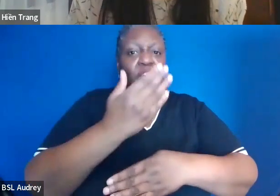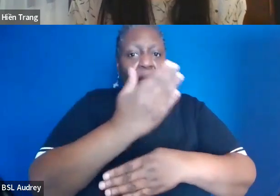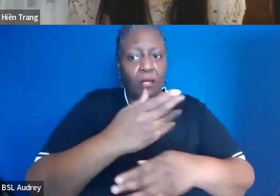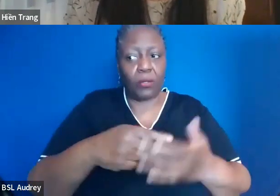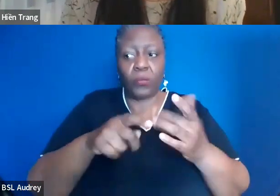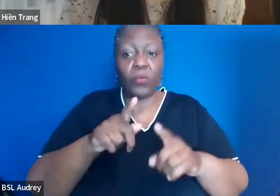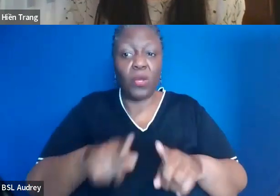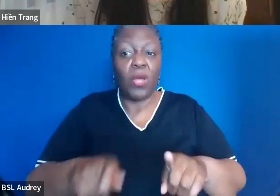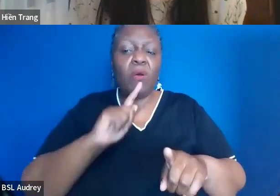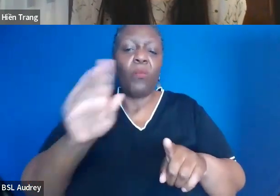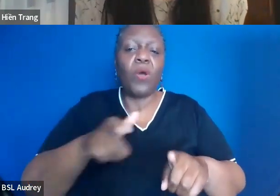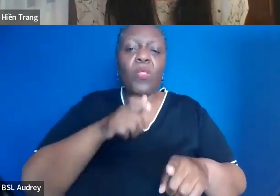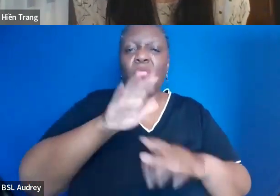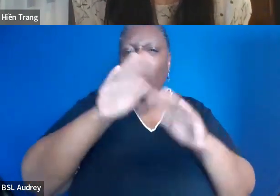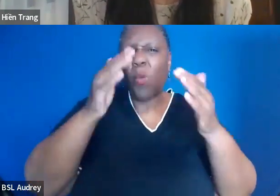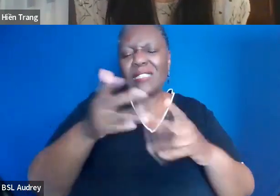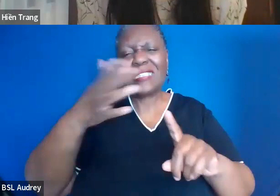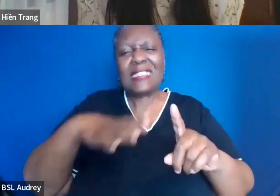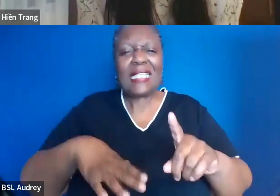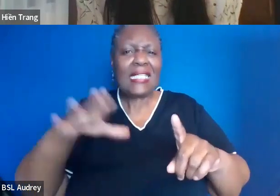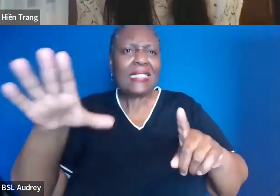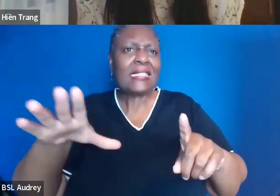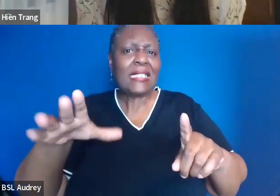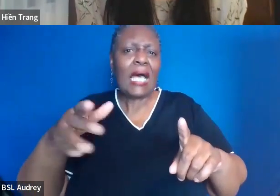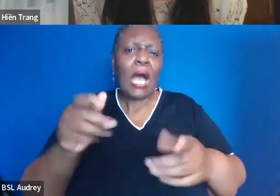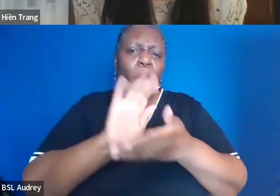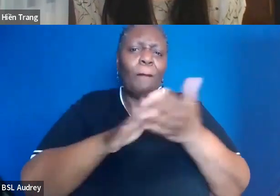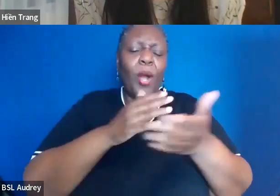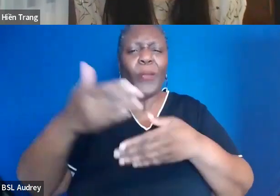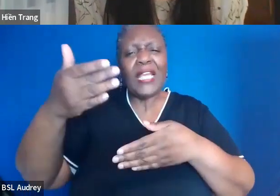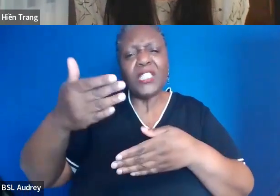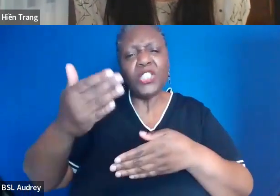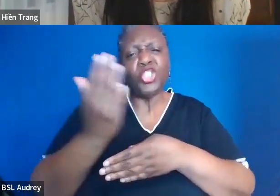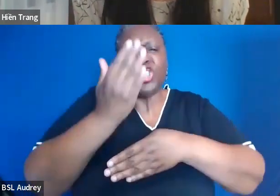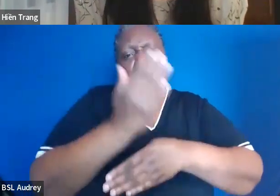Would the world need a poet-shark, an underwater, boneless Homer,